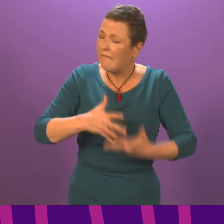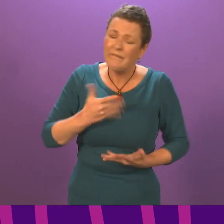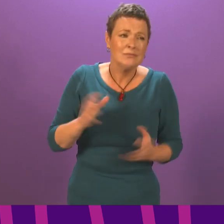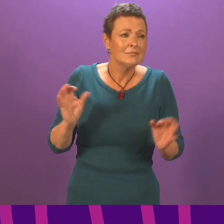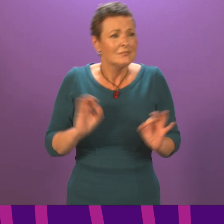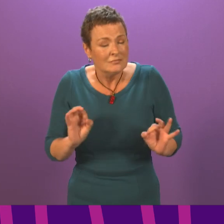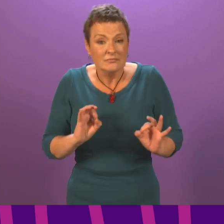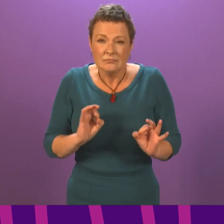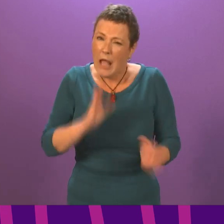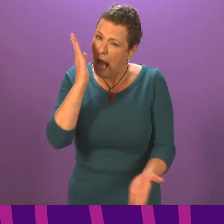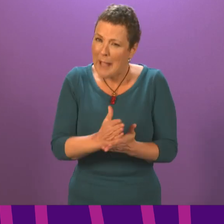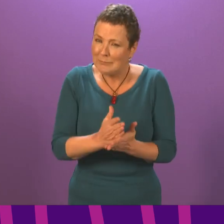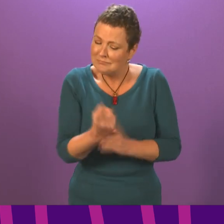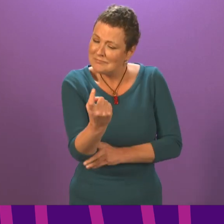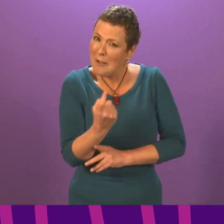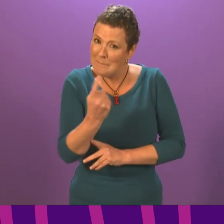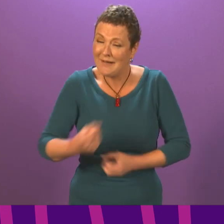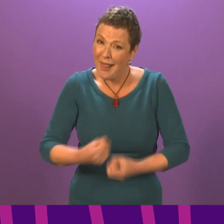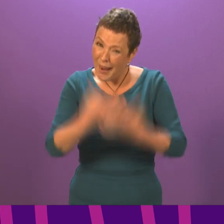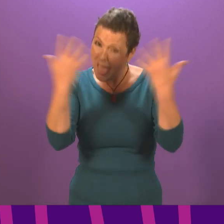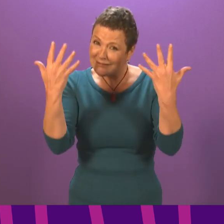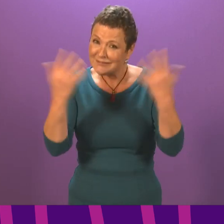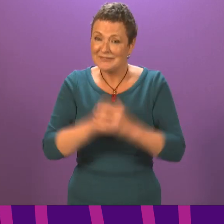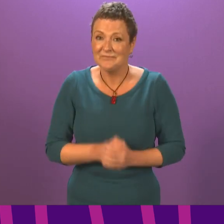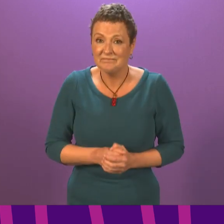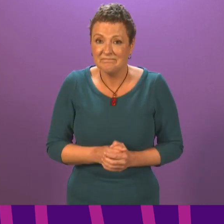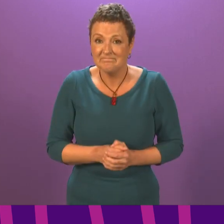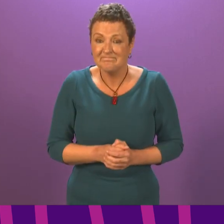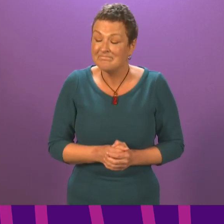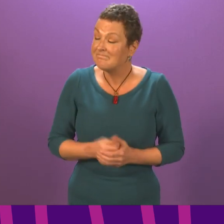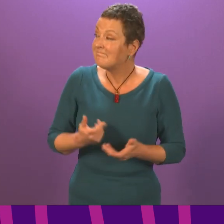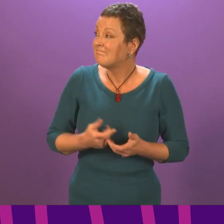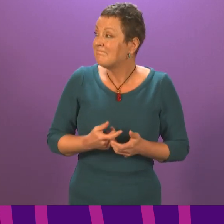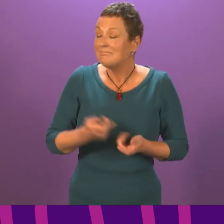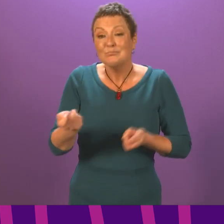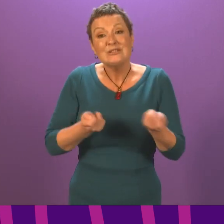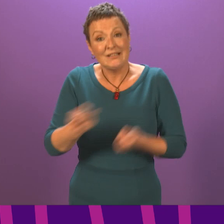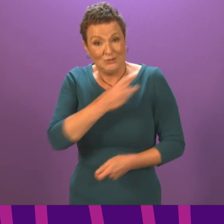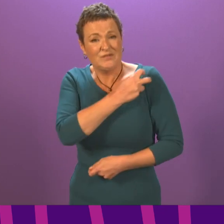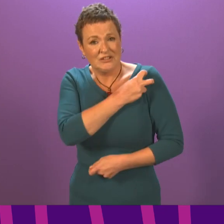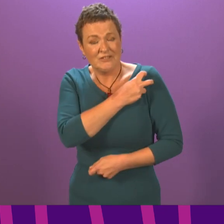I now turn to today’s decisions, which have, as always, been informed by input from the